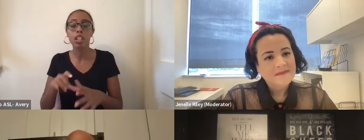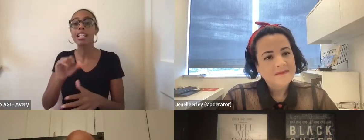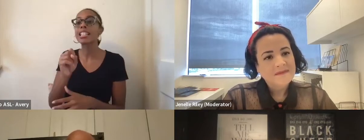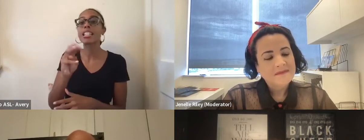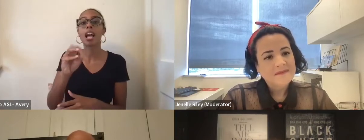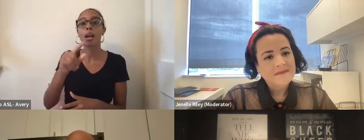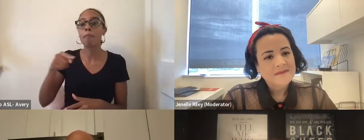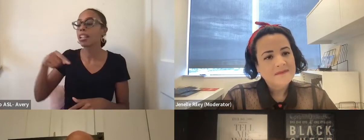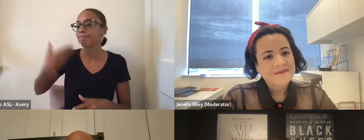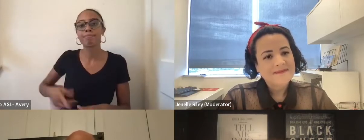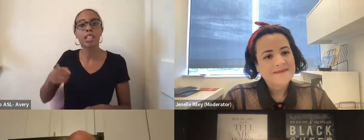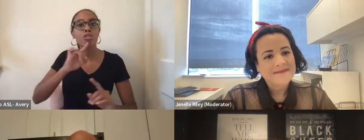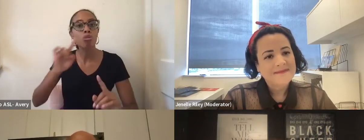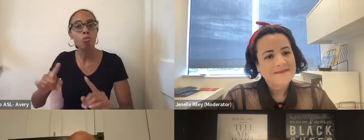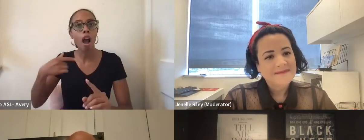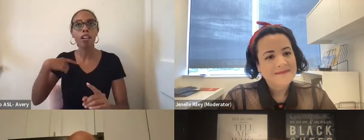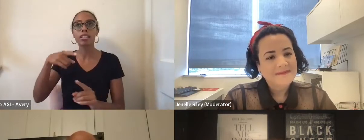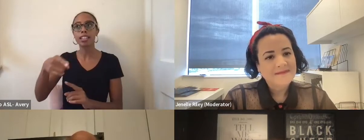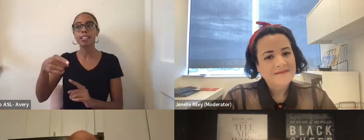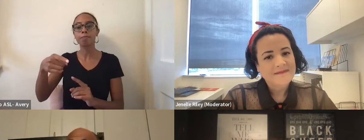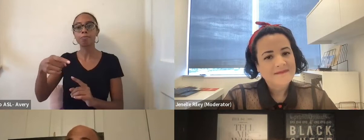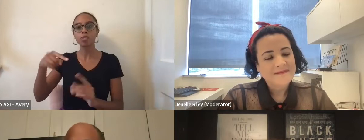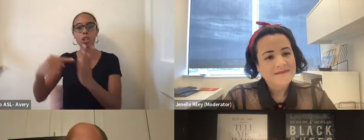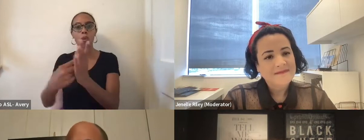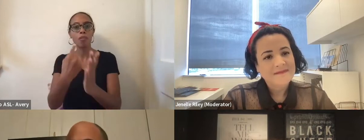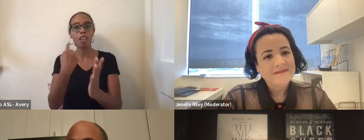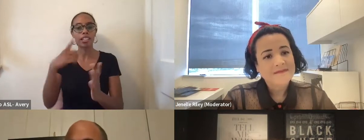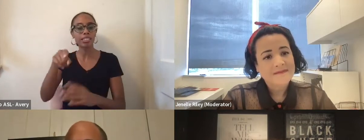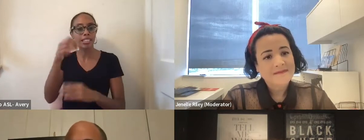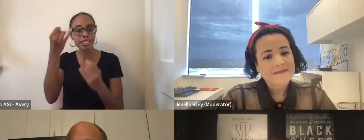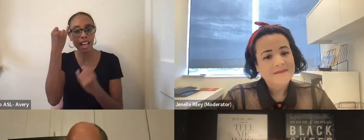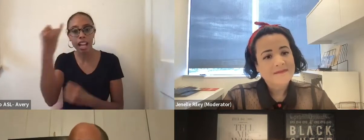genuinely greeting for her as if she was one of the member of the family.